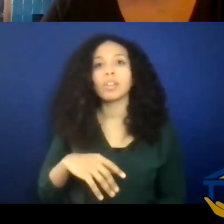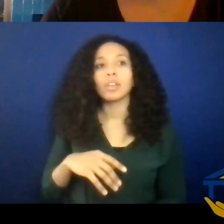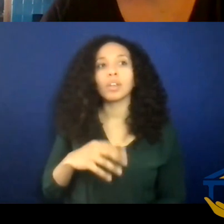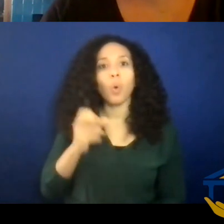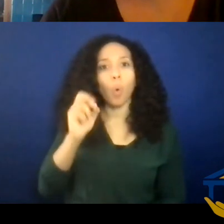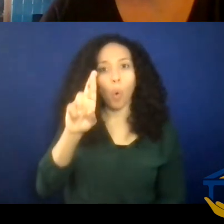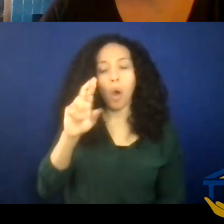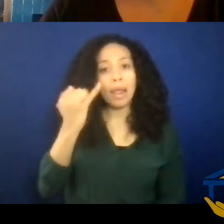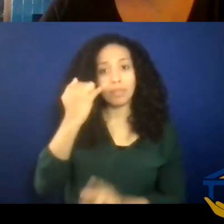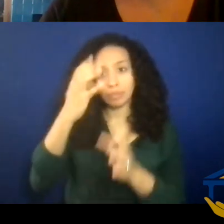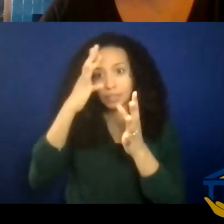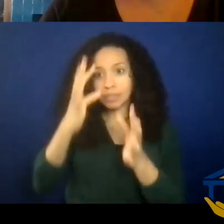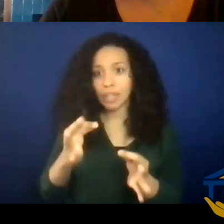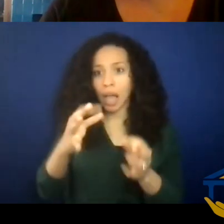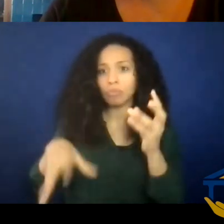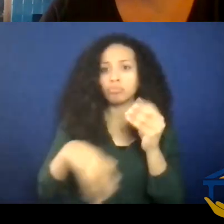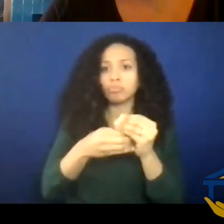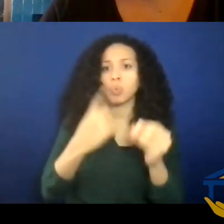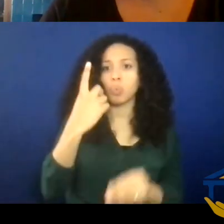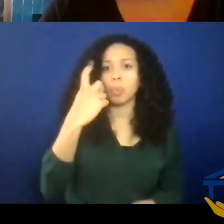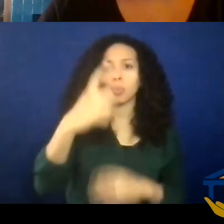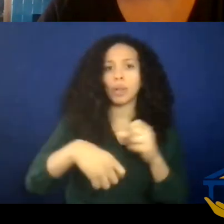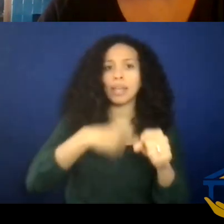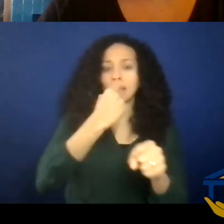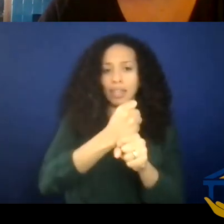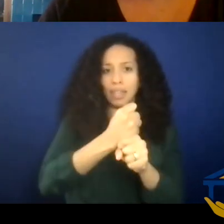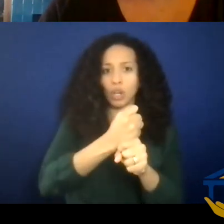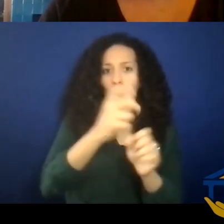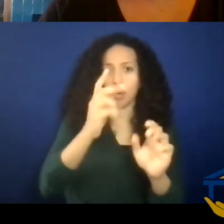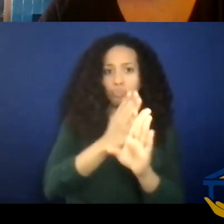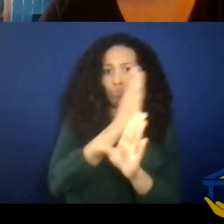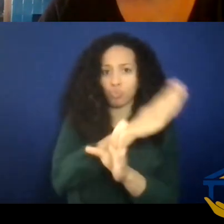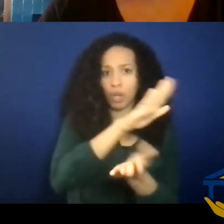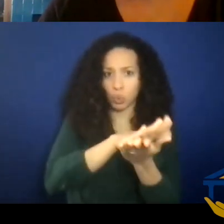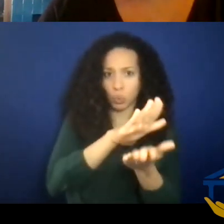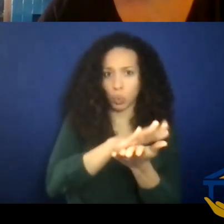extra year, the year in which they're about to turn six. Your early intervention program,